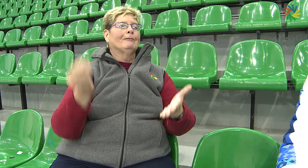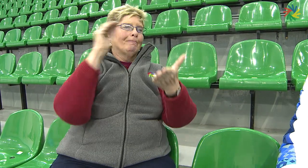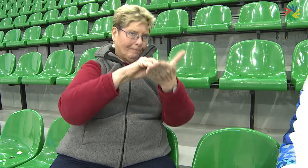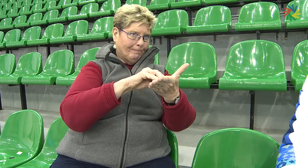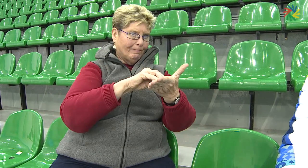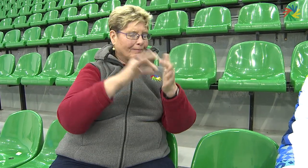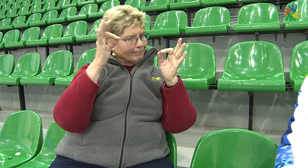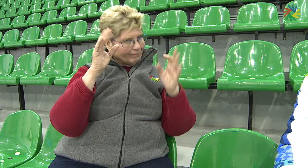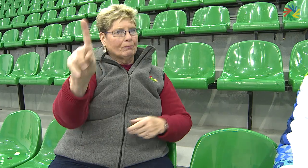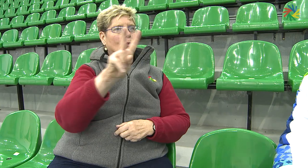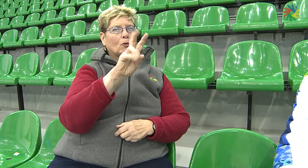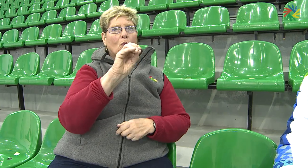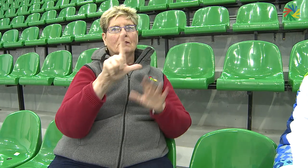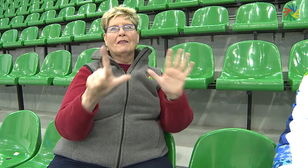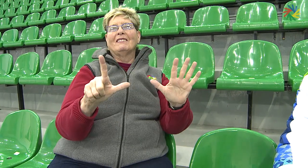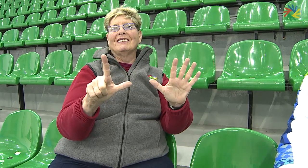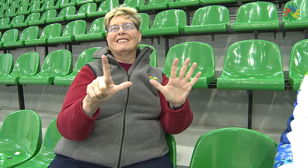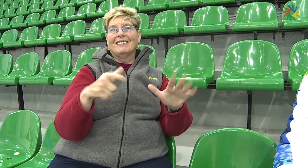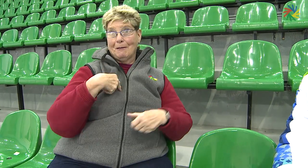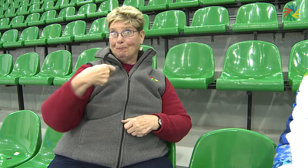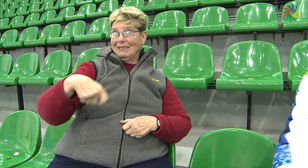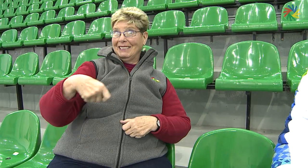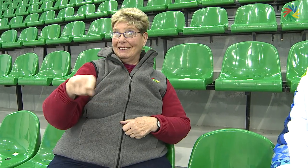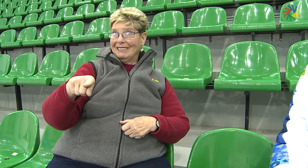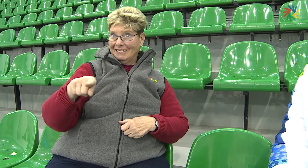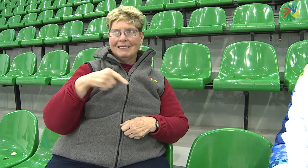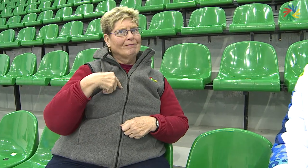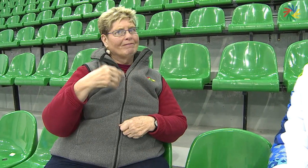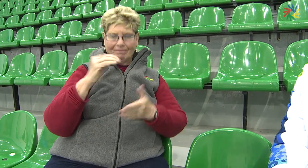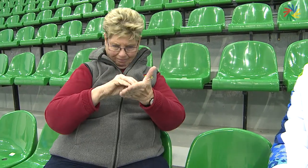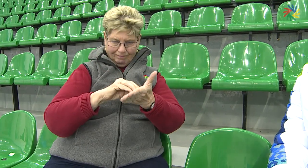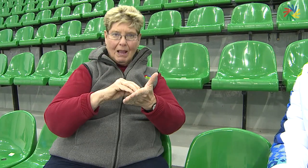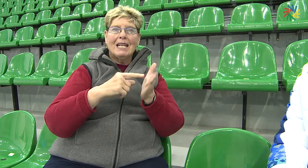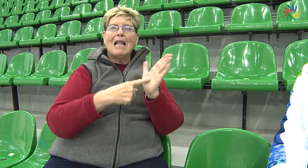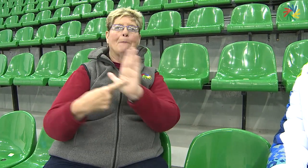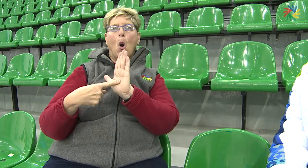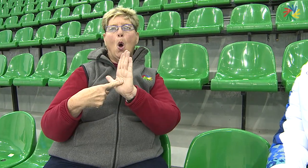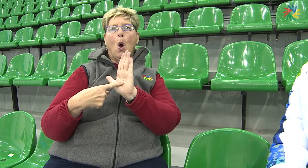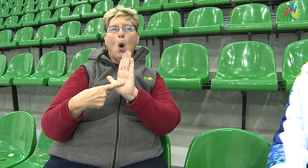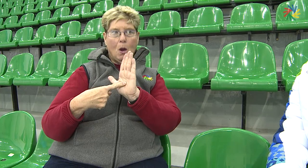and so we agreed to add it to the 2007 [Winter Deaflympics]. I was the President at the time, and I approved the curling competition as a demo [in 2007] with intentions